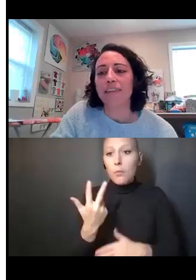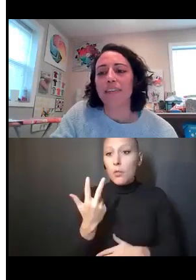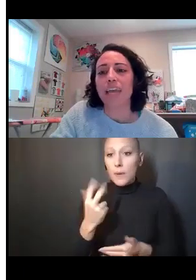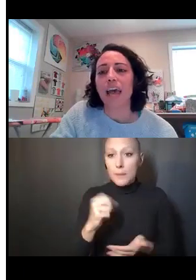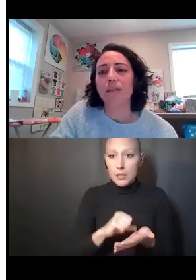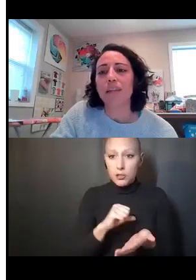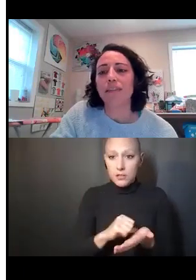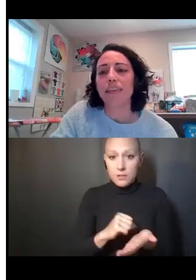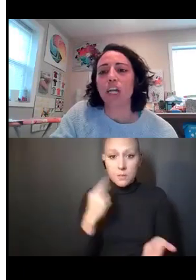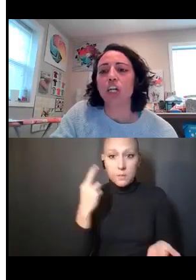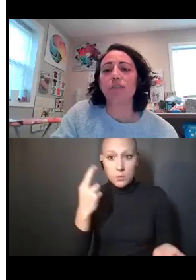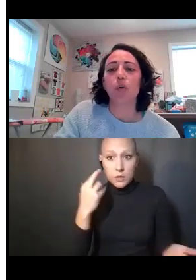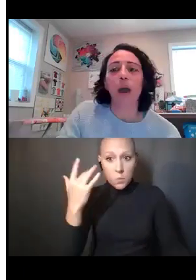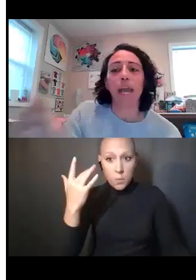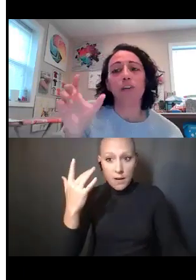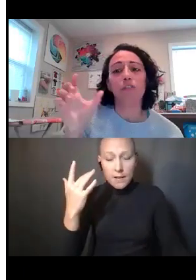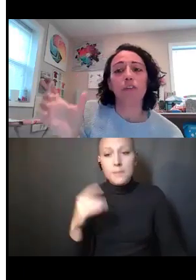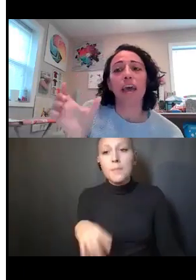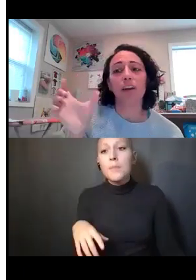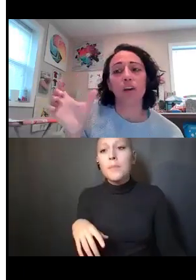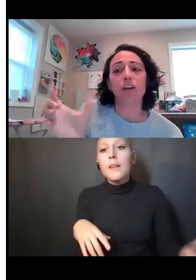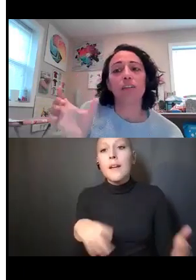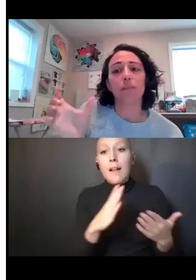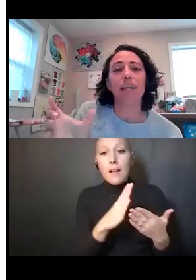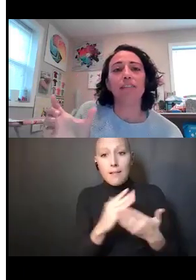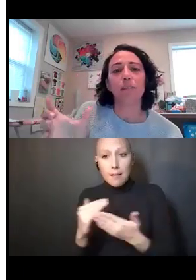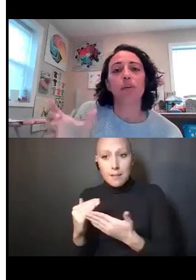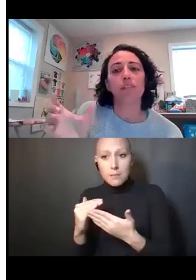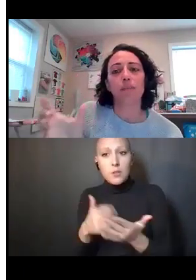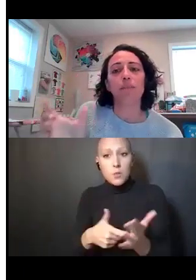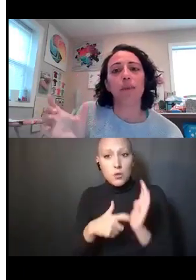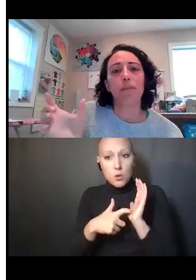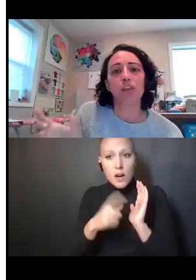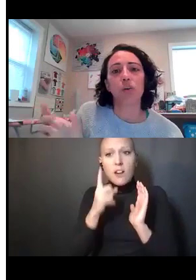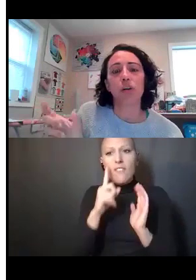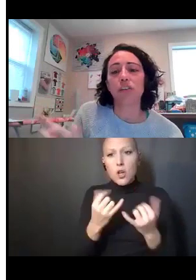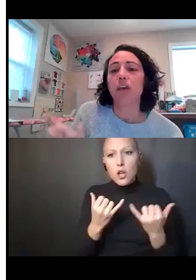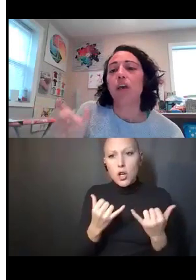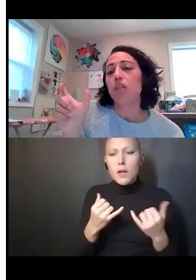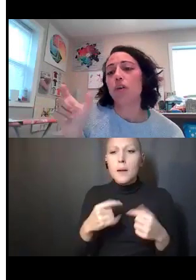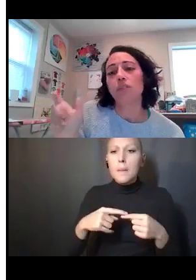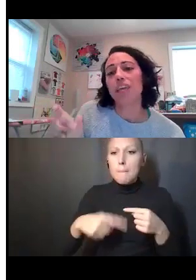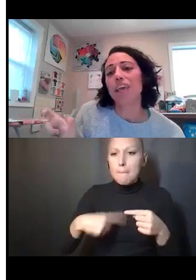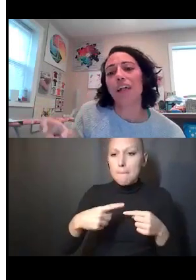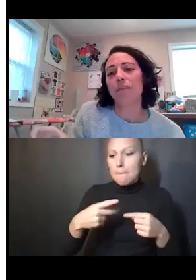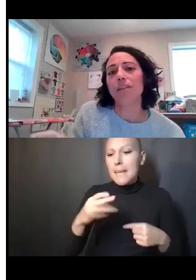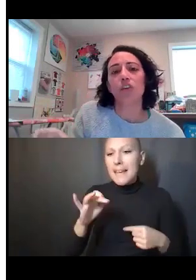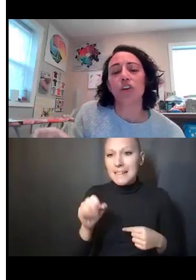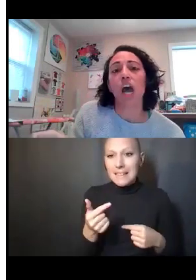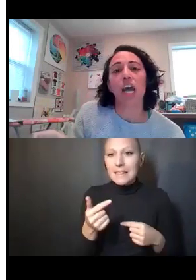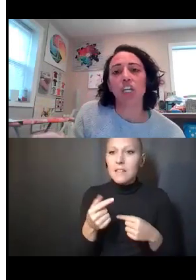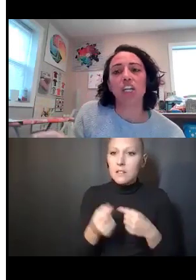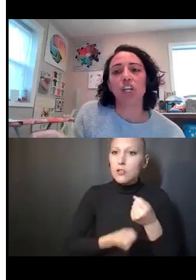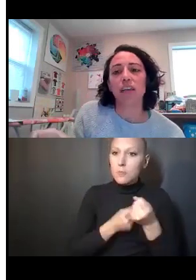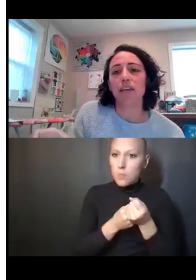is that the elements actually required for that current and pending support submitted by mentors, those key elements are not changing.